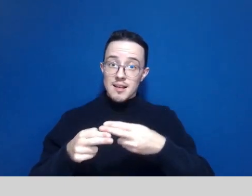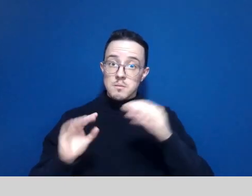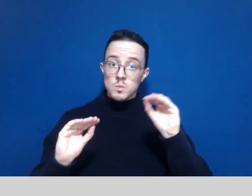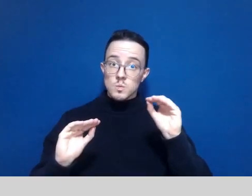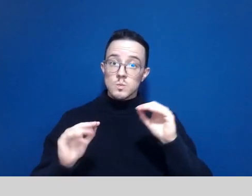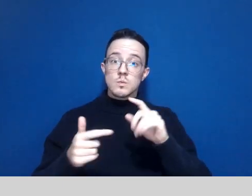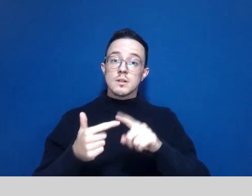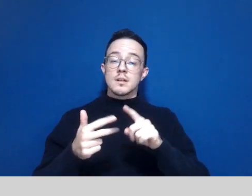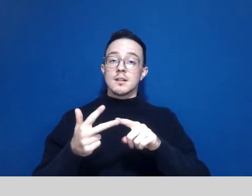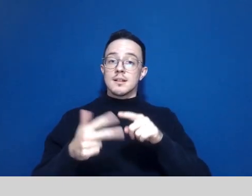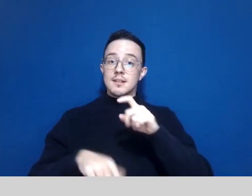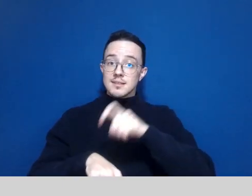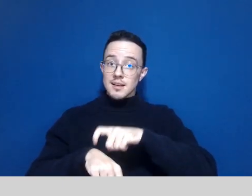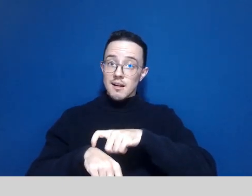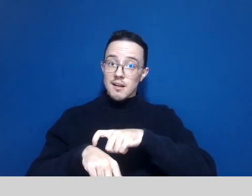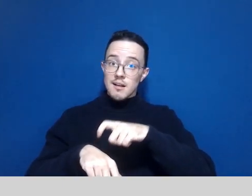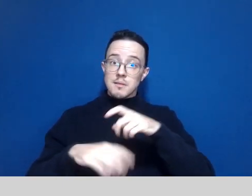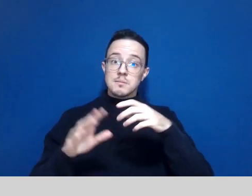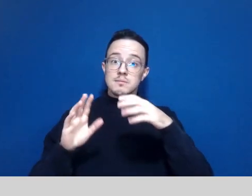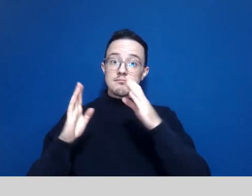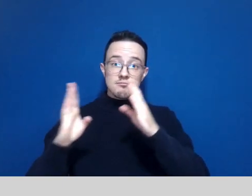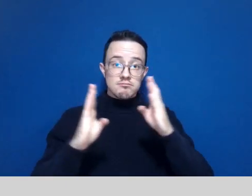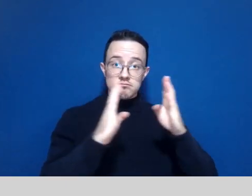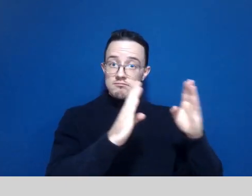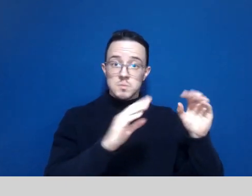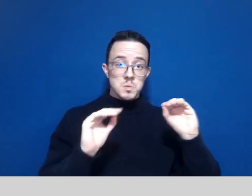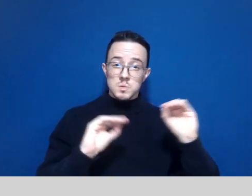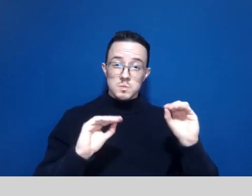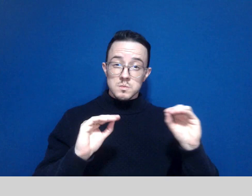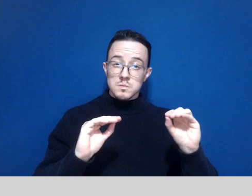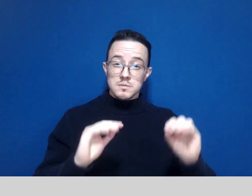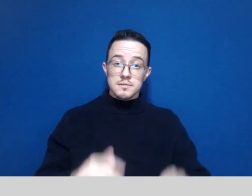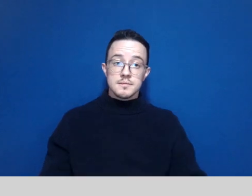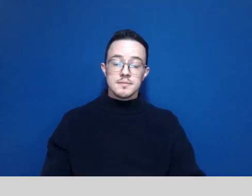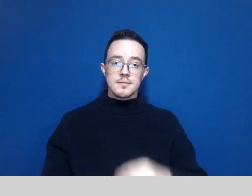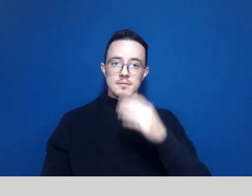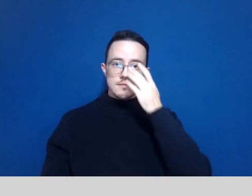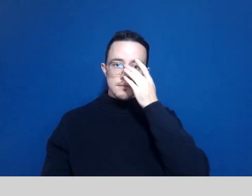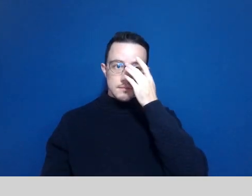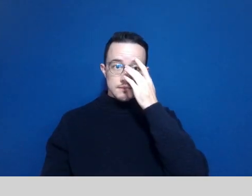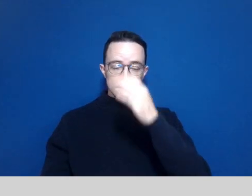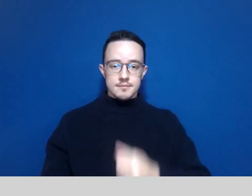That was something that we talked about having earlier. Now I'm not going to stretch this out too long